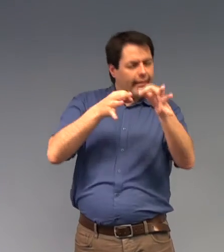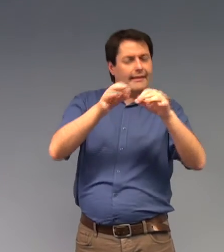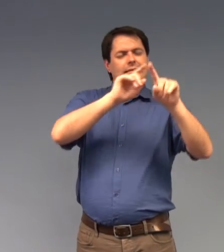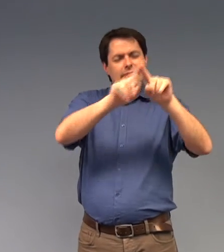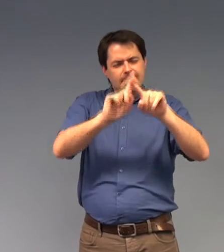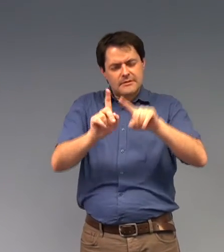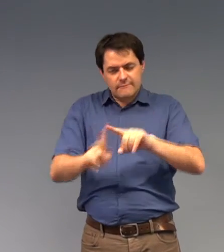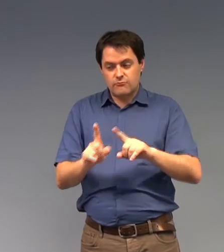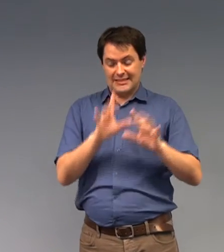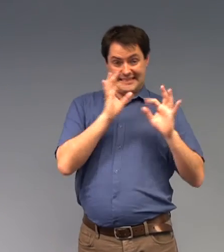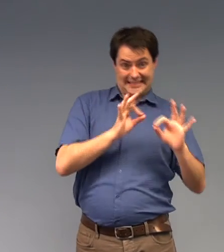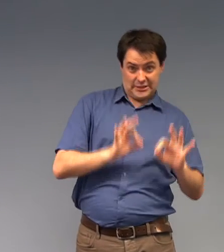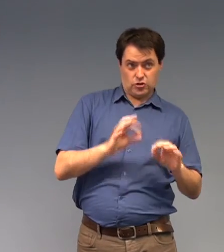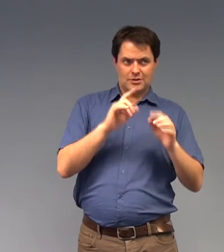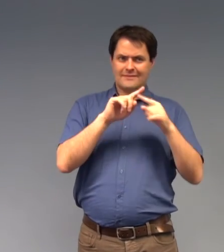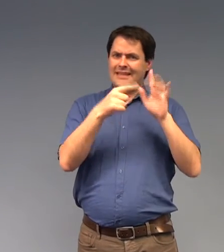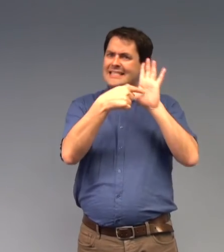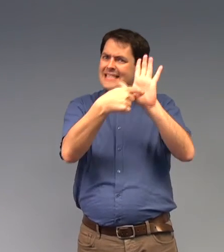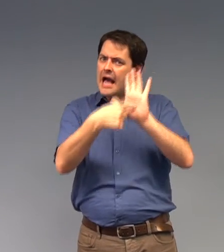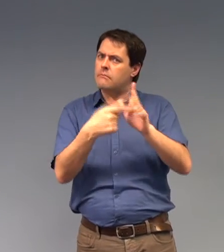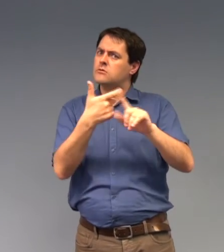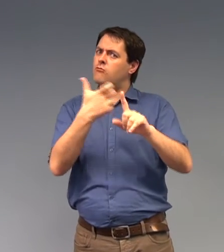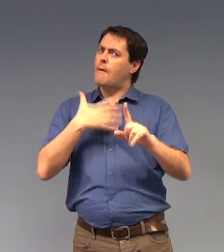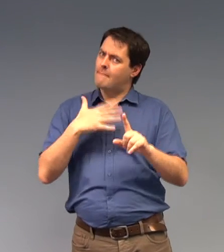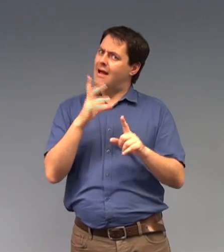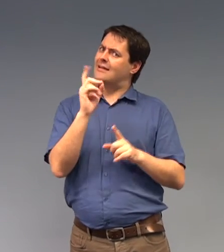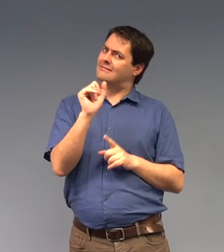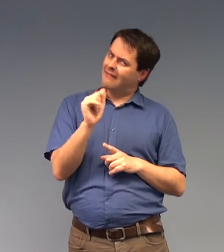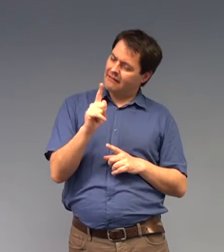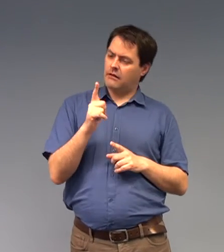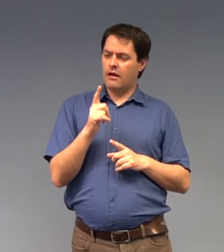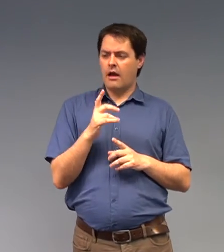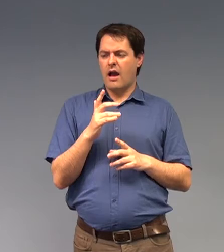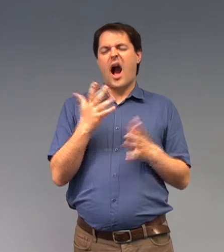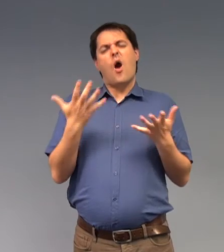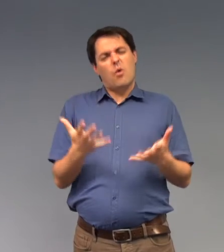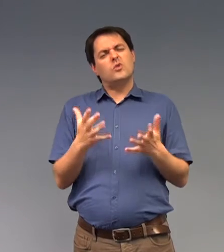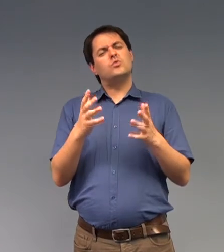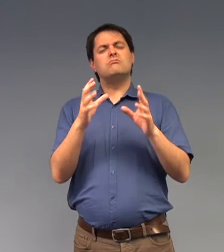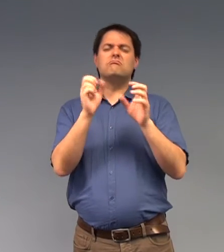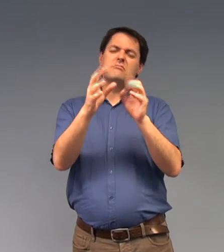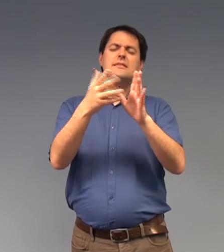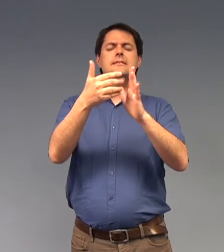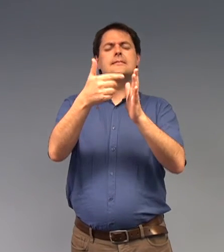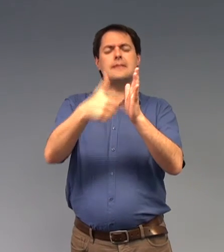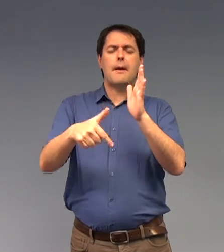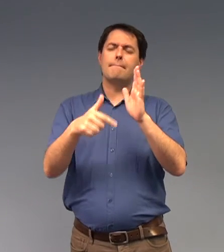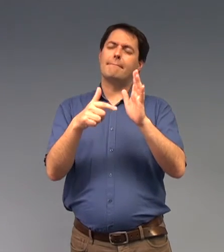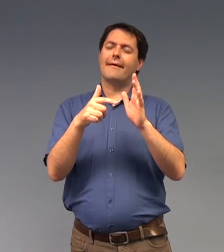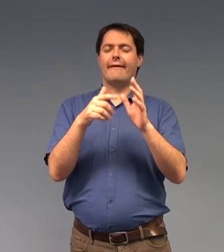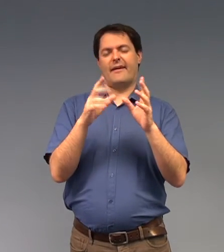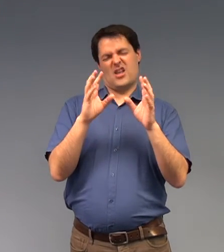to make those decisions because of their experience of the diversity of the Deaf community